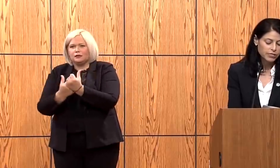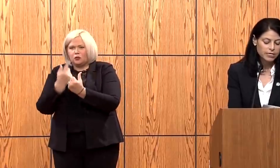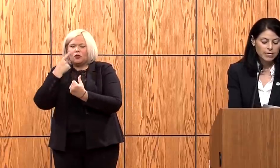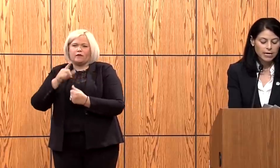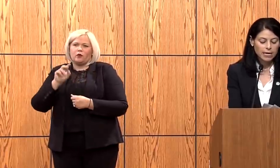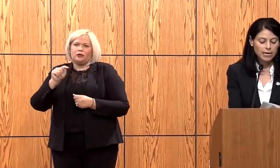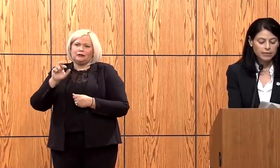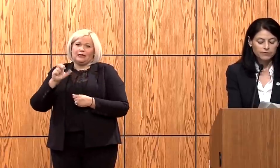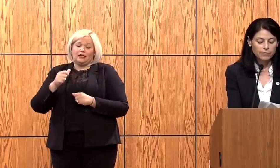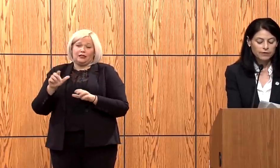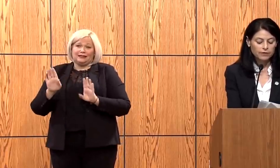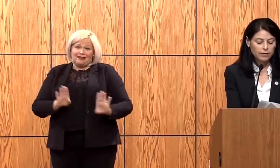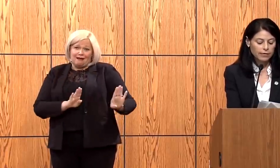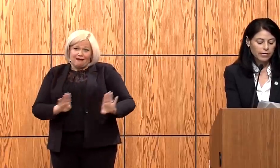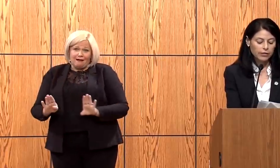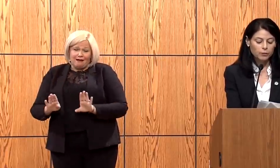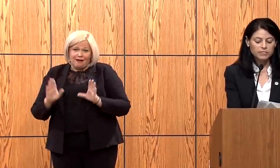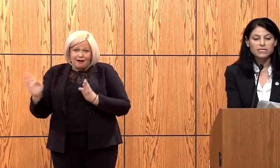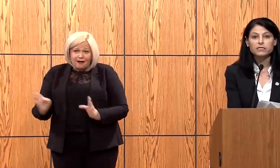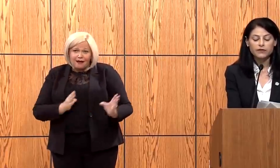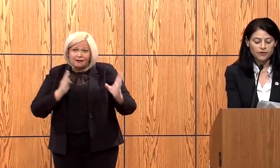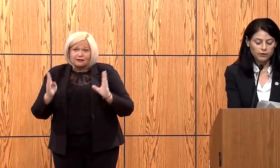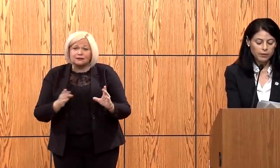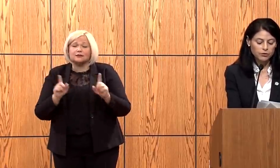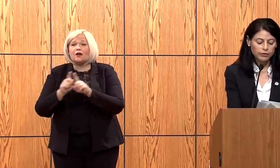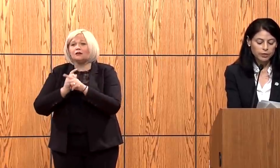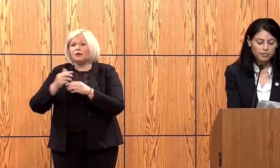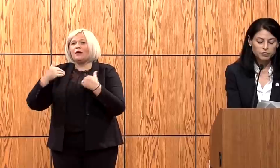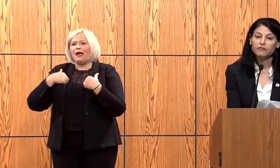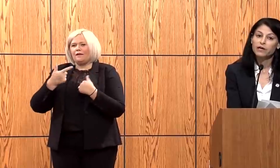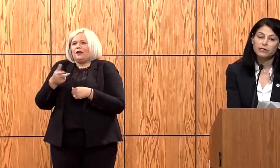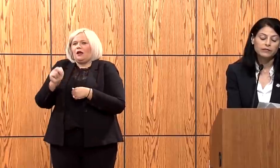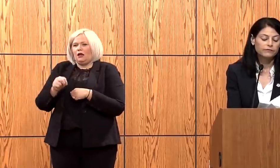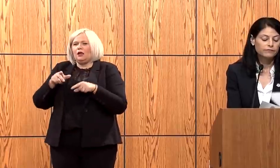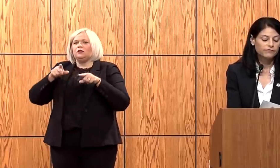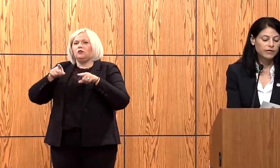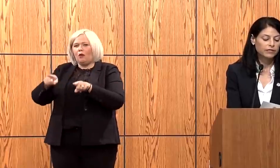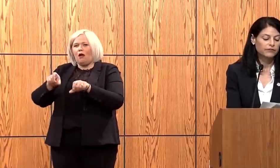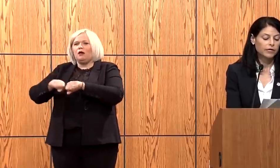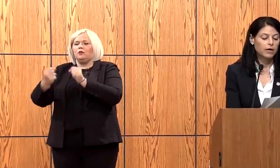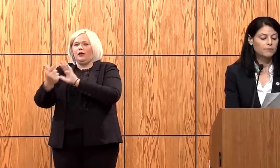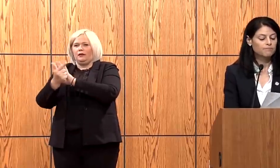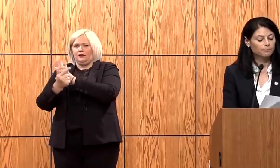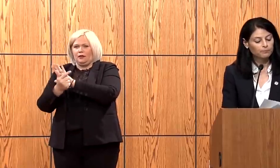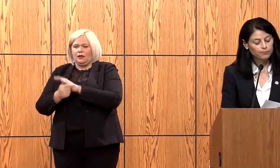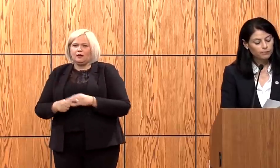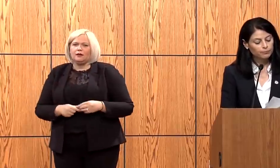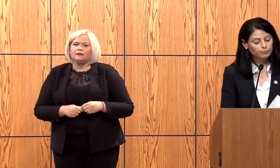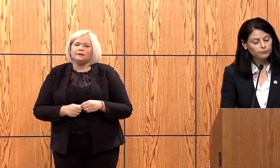OF A FELONY, FELONY FIREARM. MICHAEL NOEL AGE 38 OF MICHAEL NOEL AGE 38 OF PLAINWELL. PLAINWELL. TWO COUNTS OF PROVIDING SUPPORT